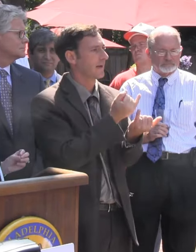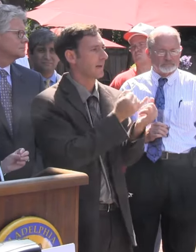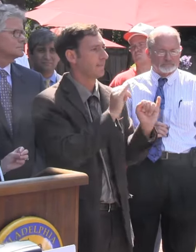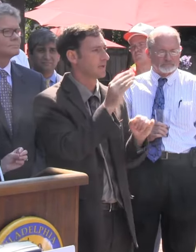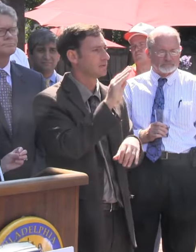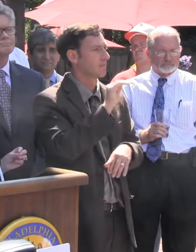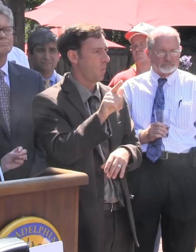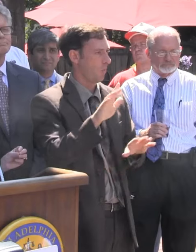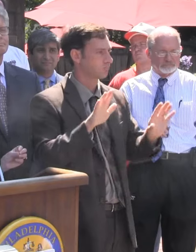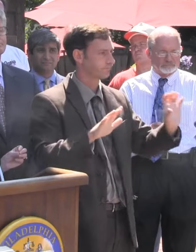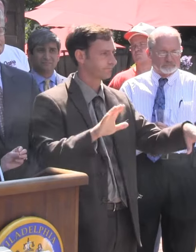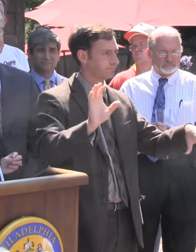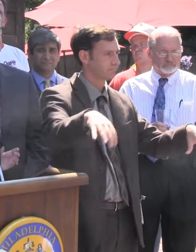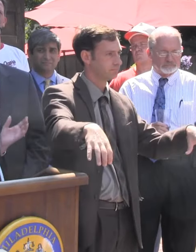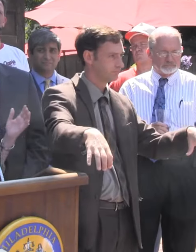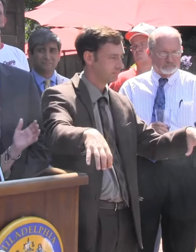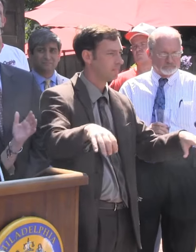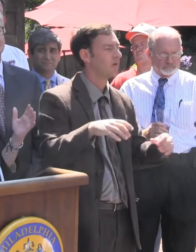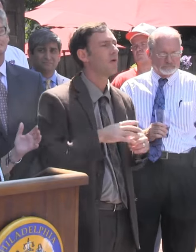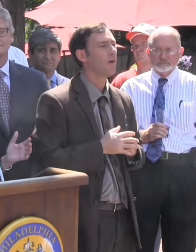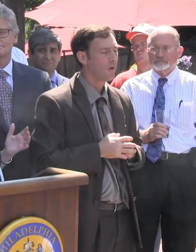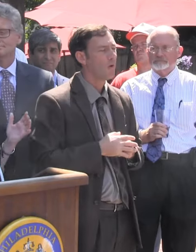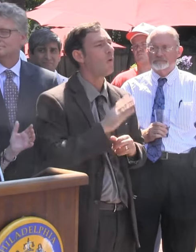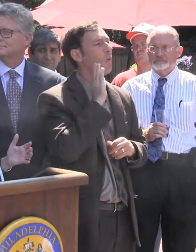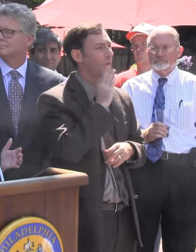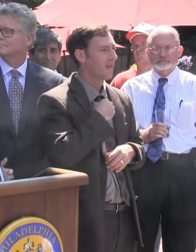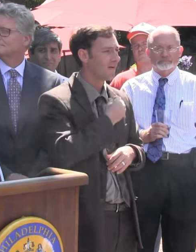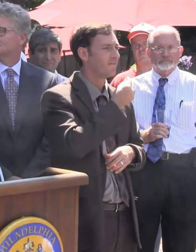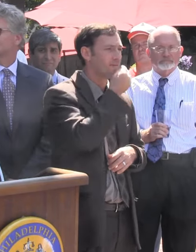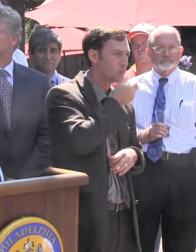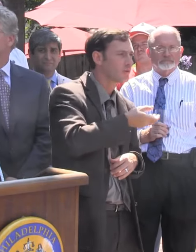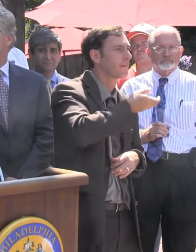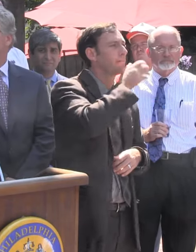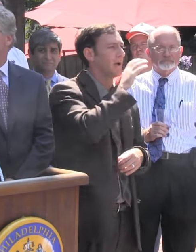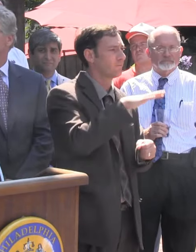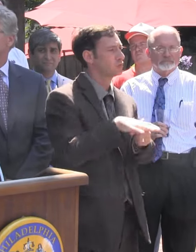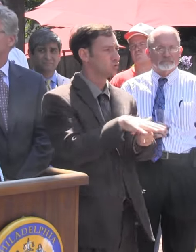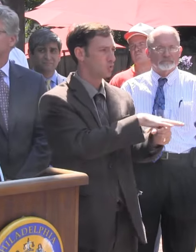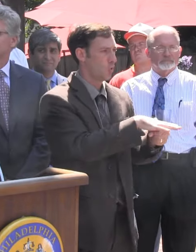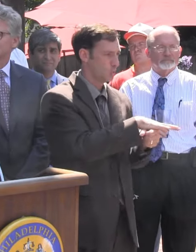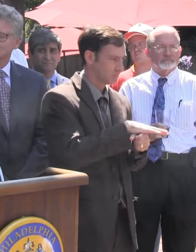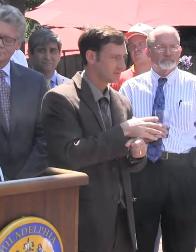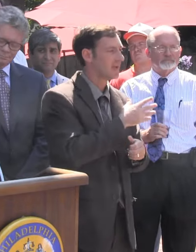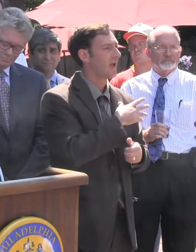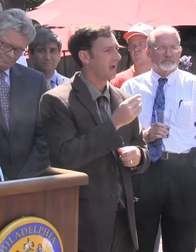Independence Hall. There will be food and beverages zones, as well as official retail